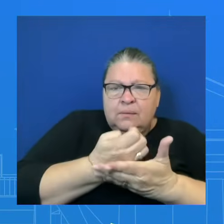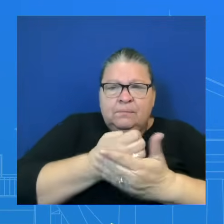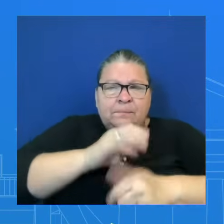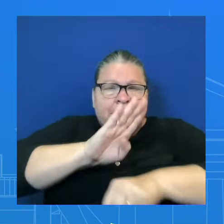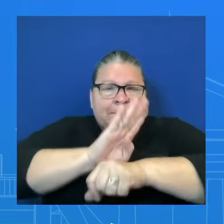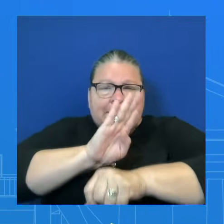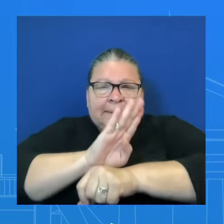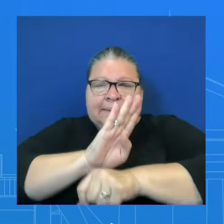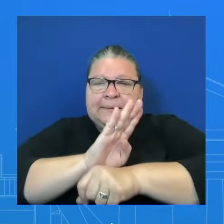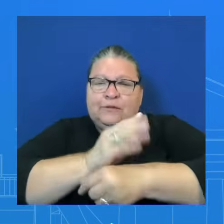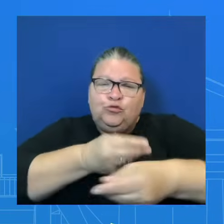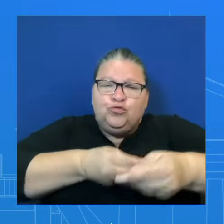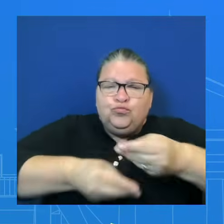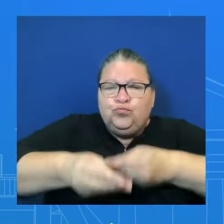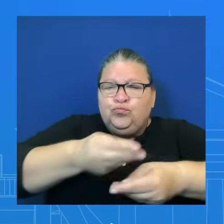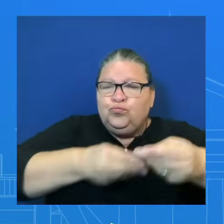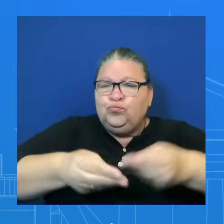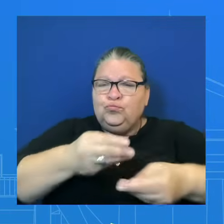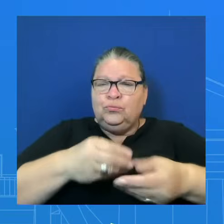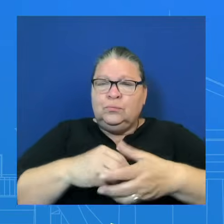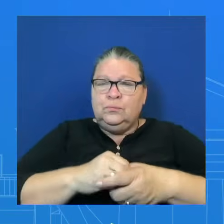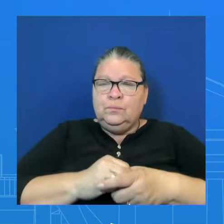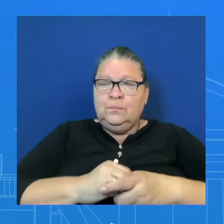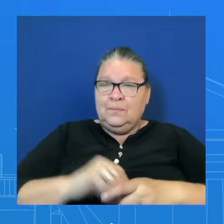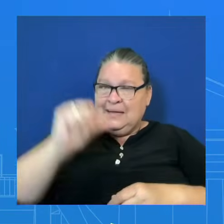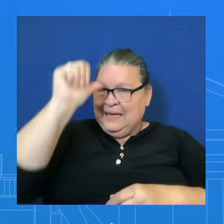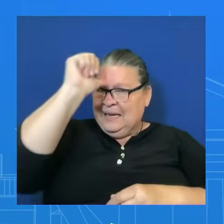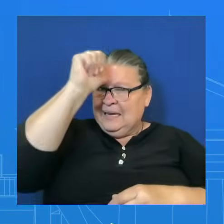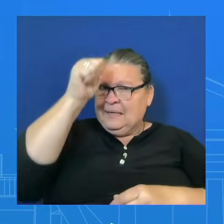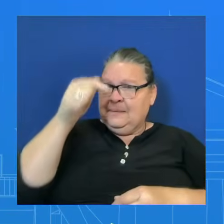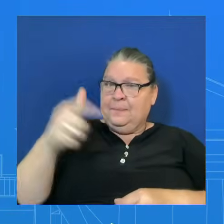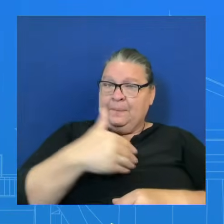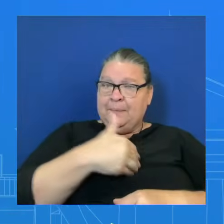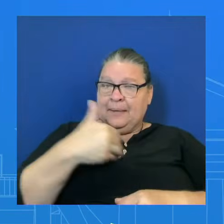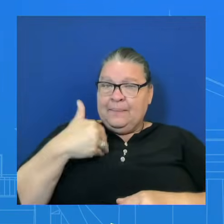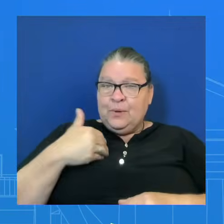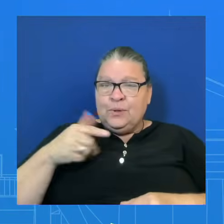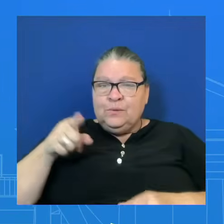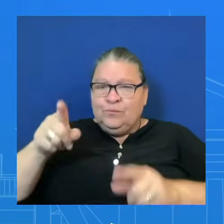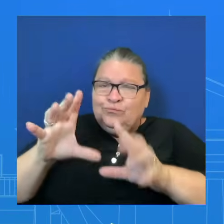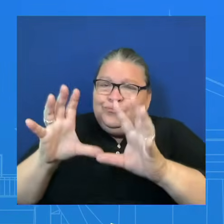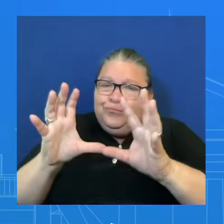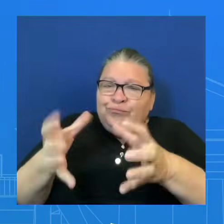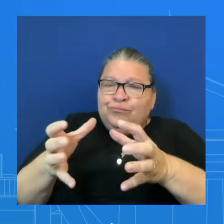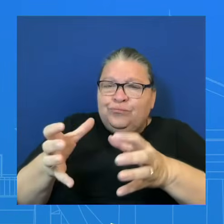and a key friend and partner with respect to Indo-Pacific security. I could go on and on and on.